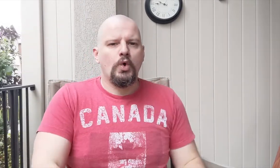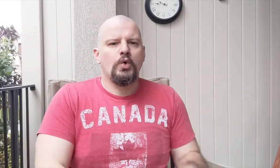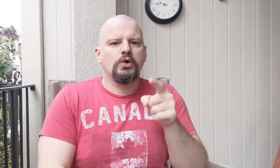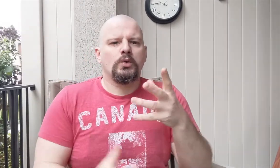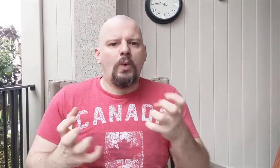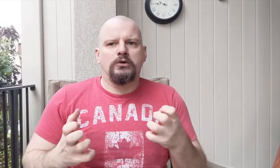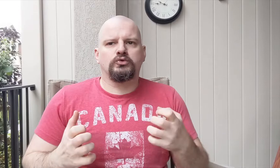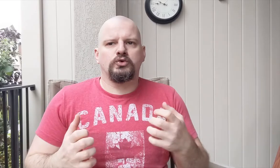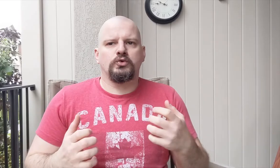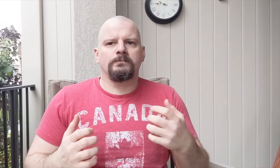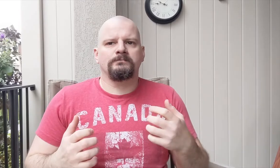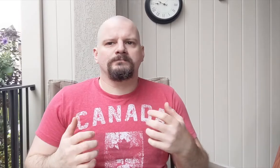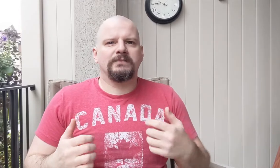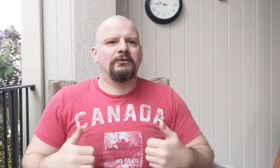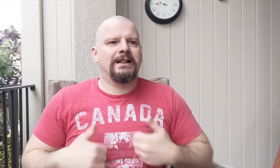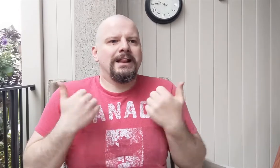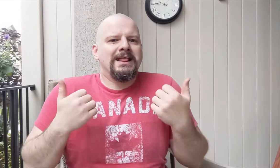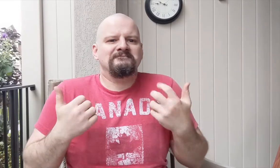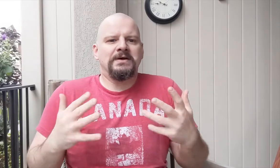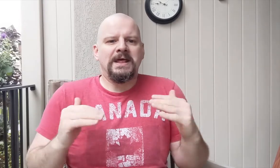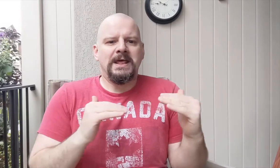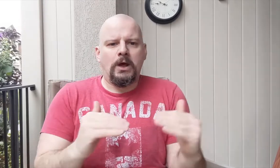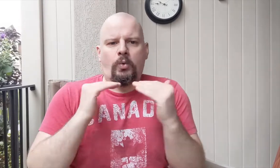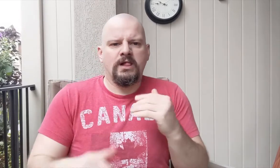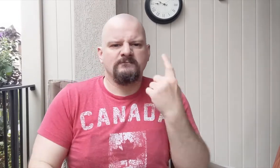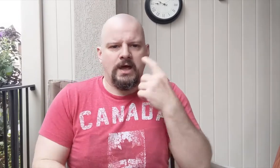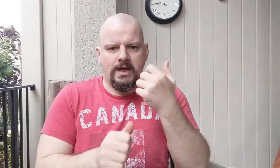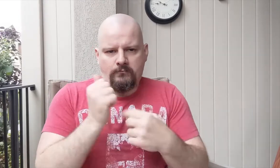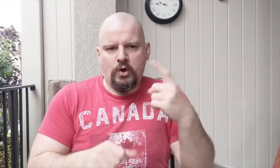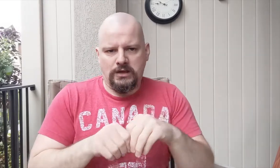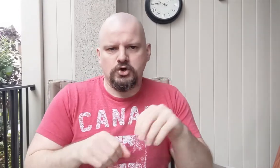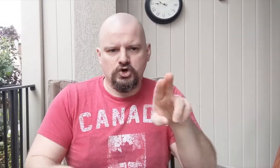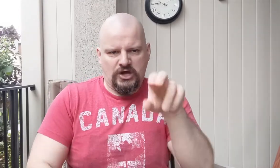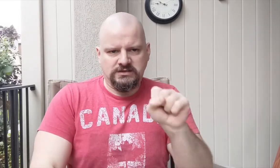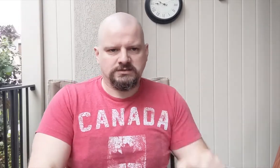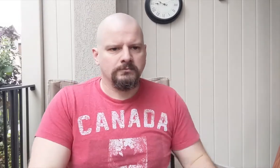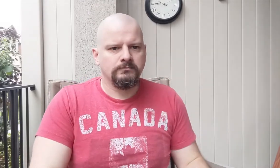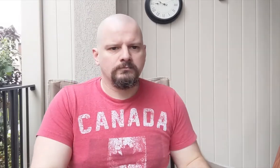You want to live freely and equally as others in the United States.